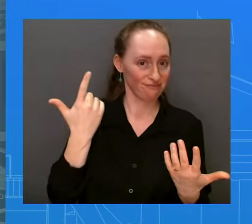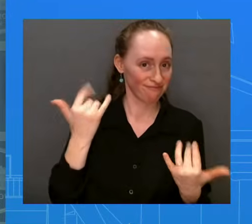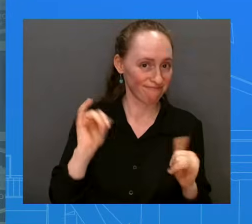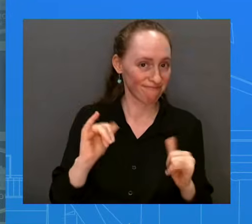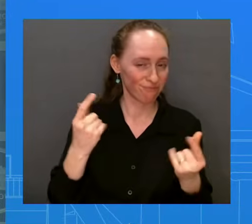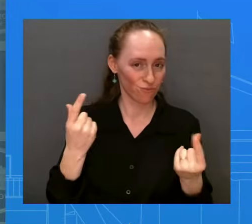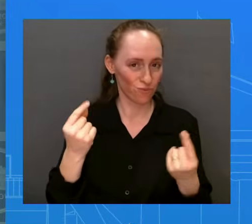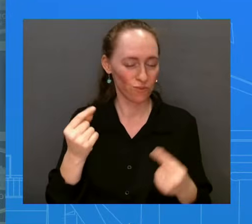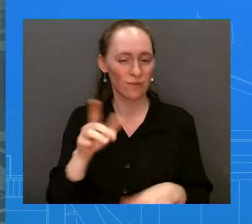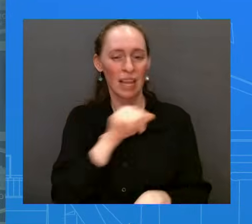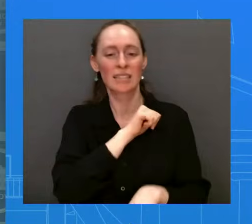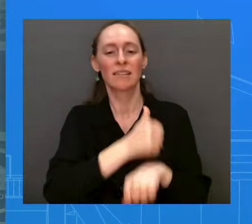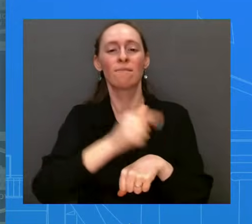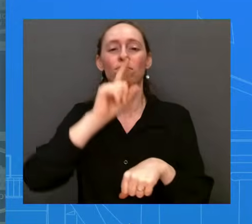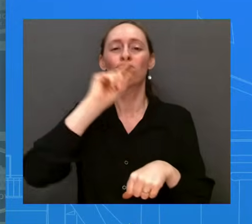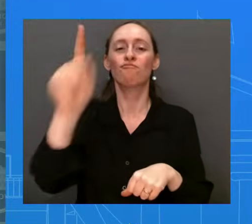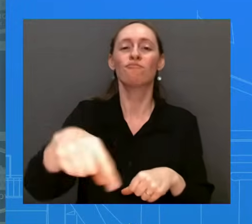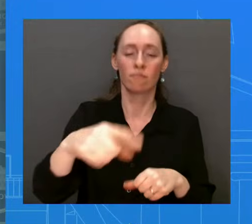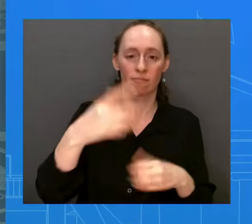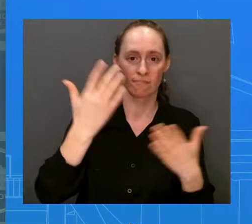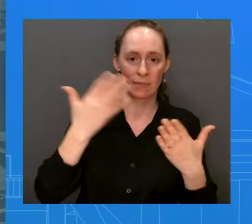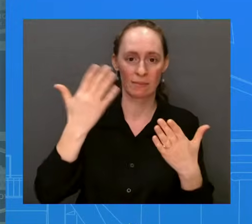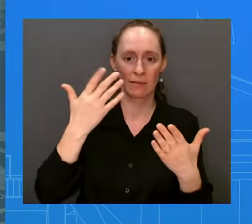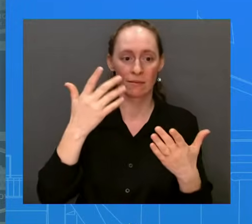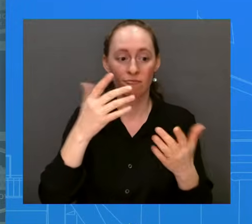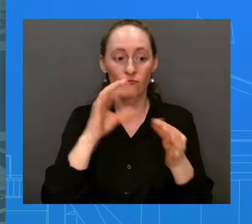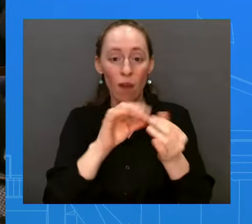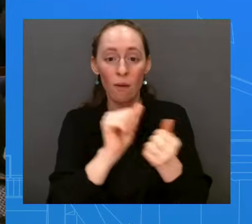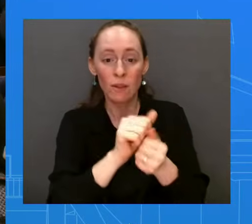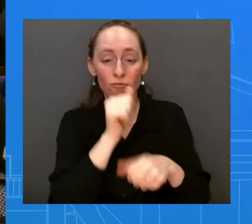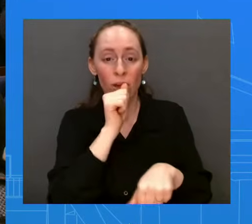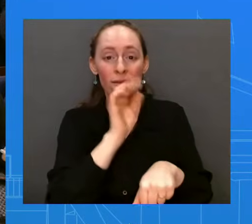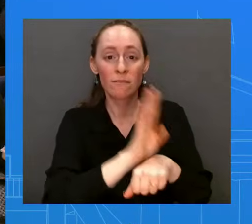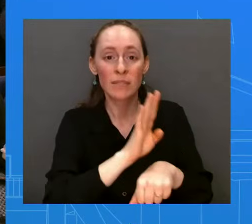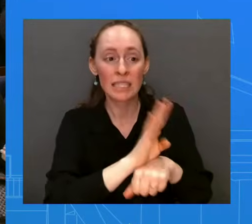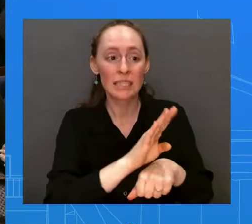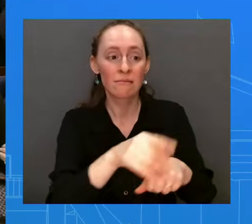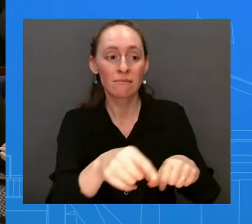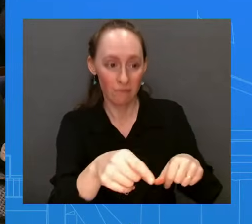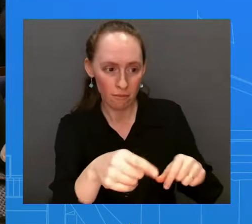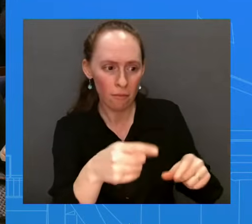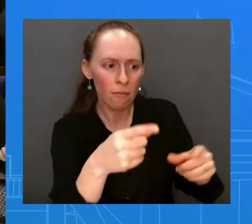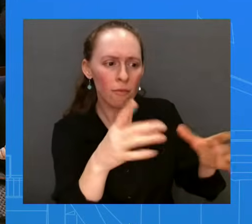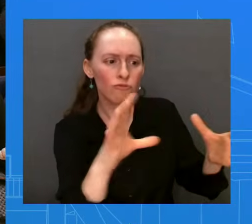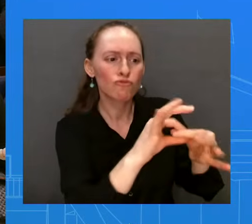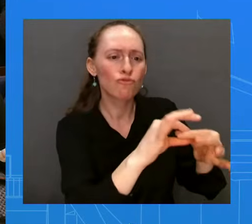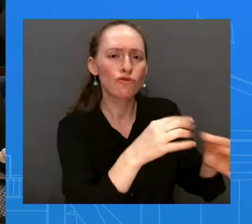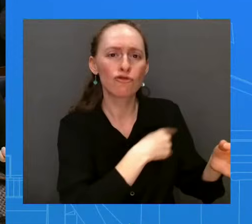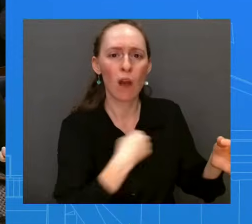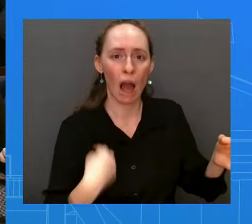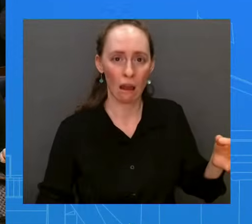The Press: Okay. And then, is there -- and just -- you said a moment ago that there's no knowledge of a U.S. balloon